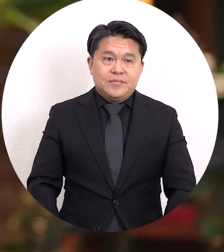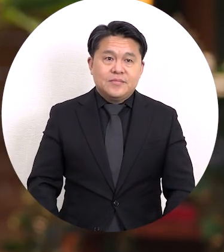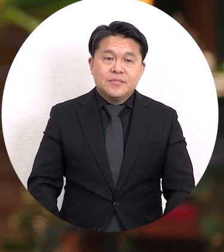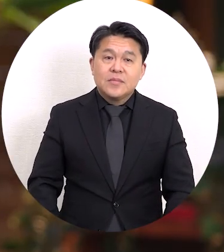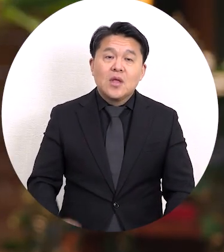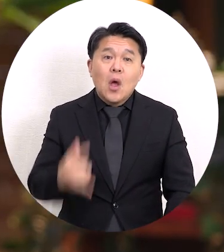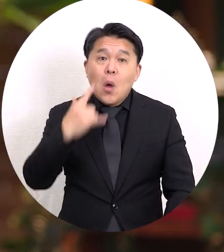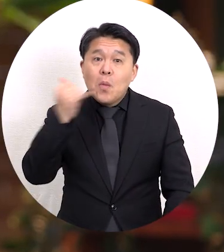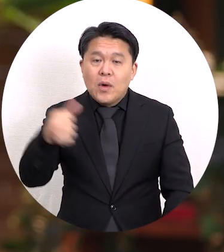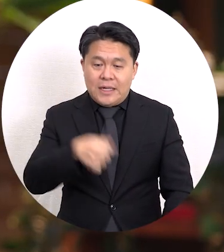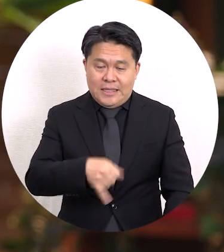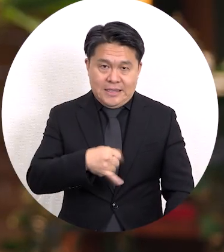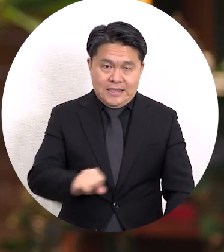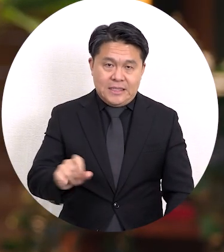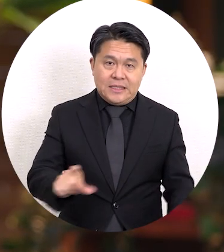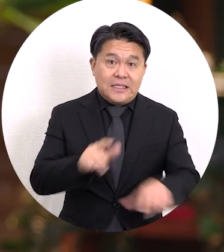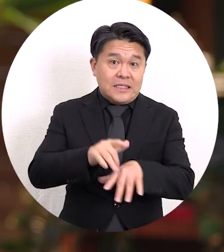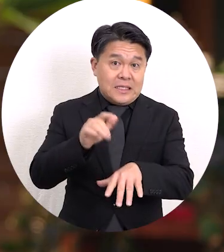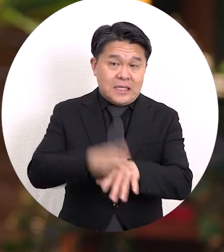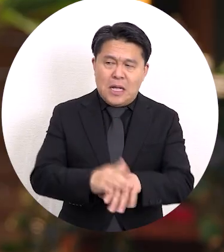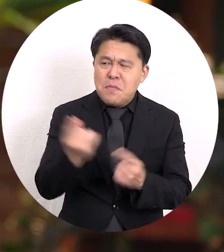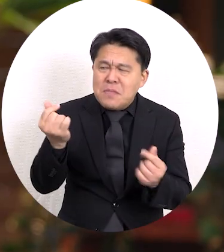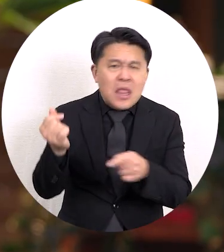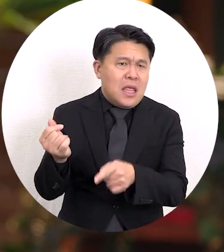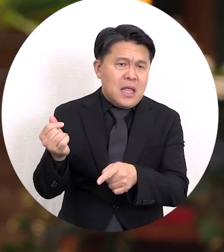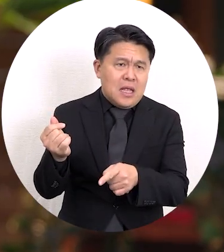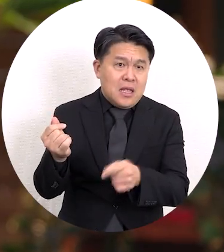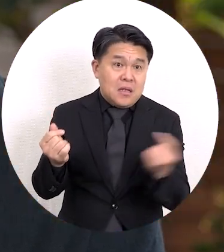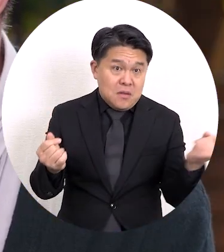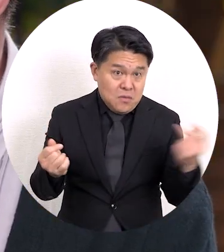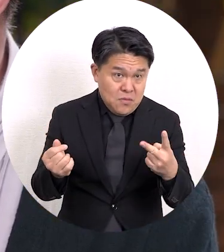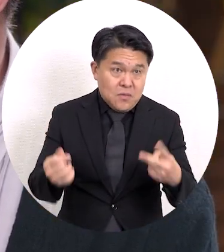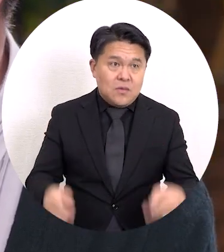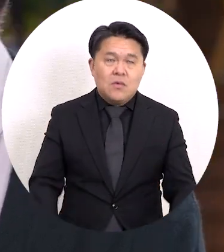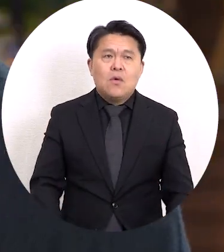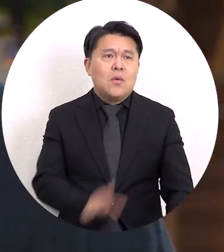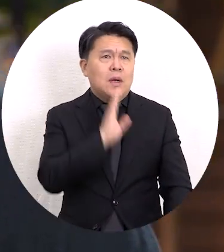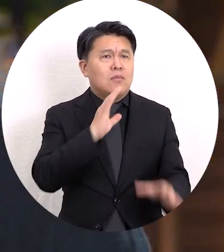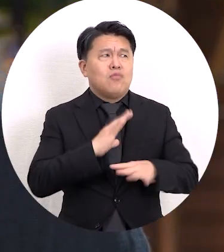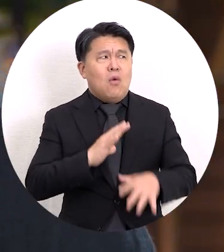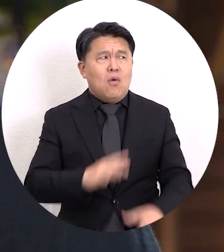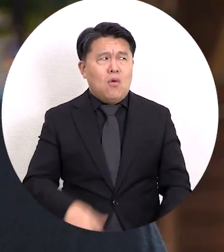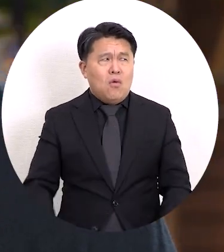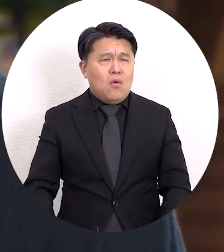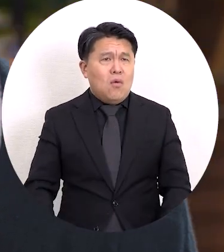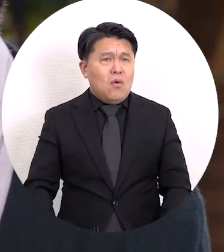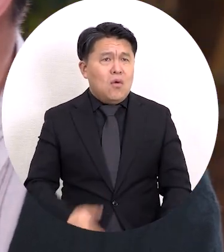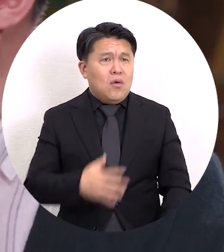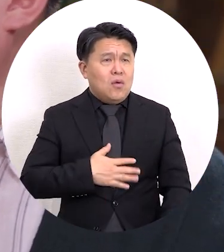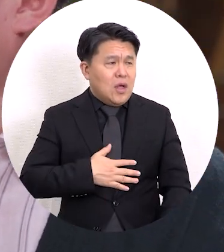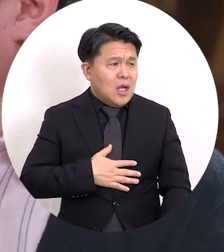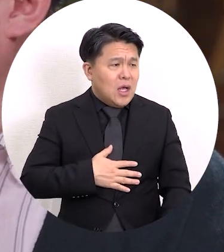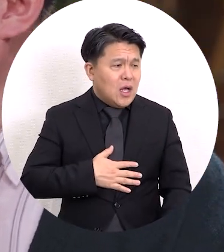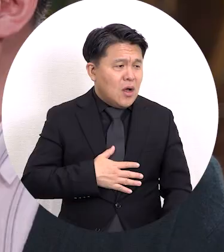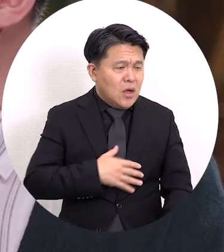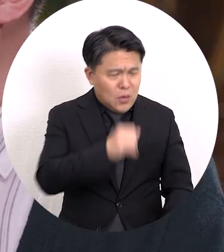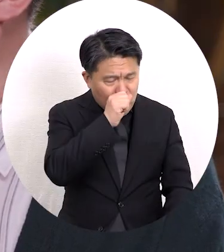is that the habits of parents and children are often very similar. It's kind of scary, isn't it? It really makes you want to have good habits Yes, that's right.